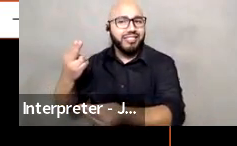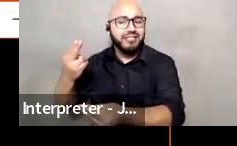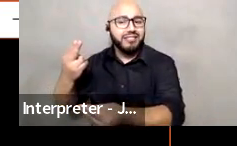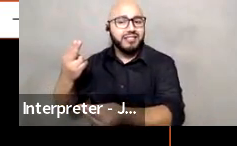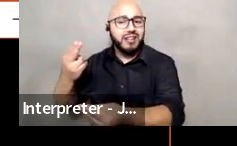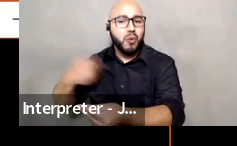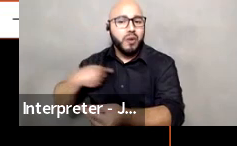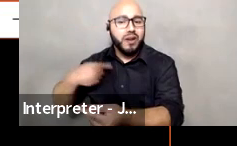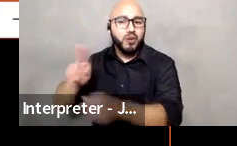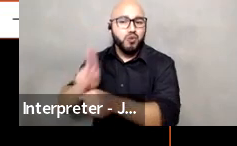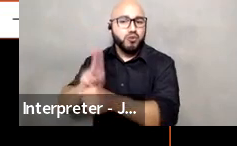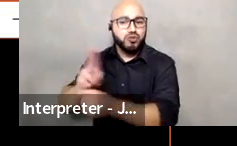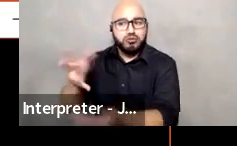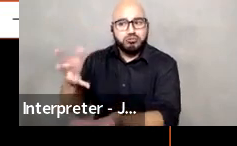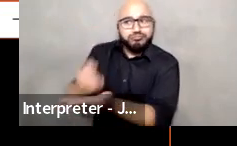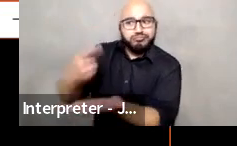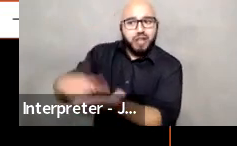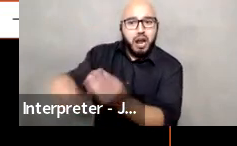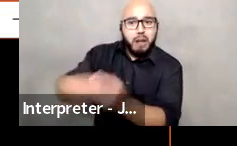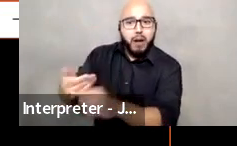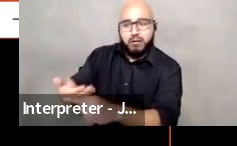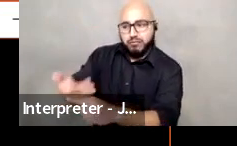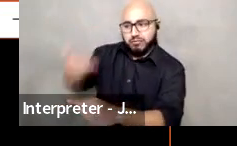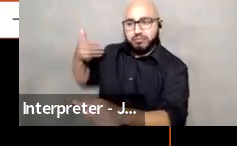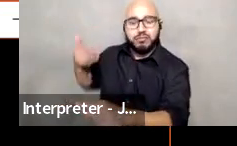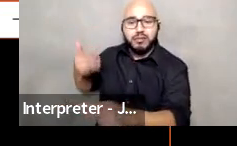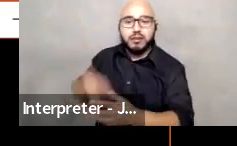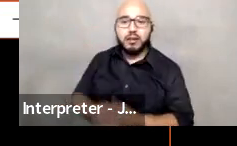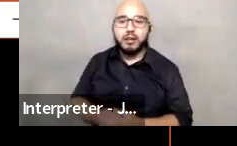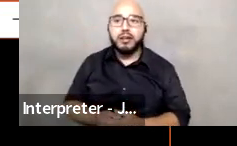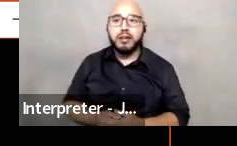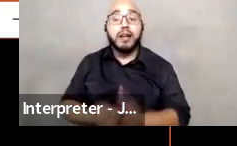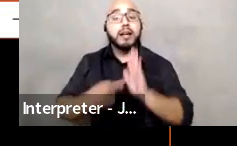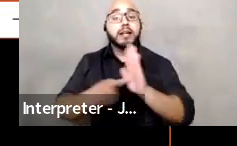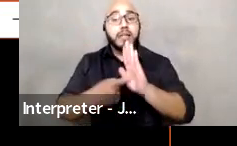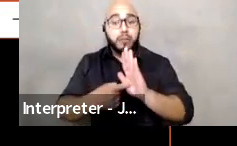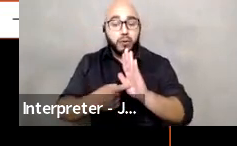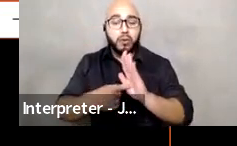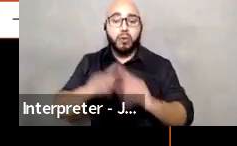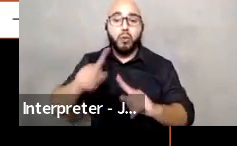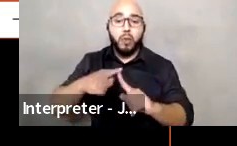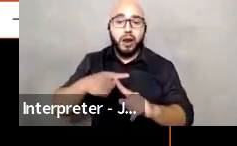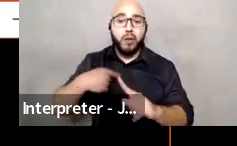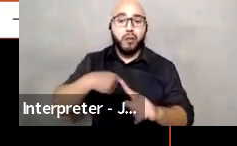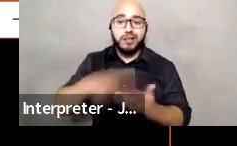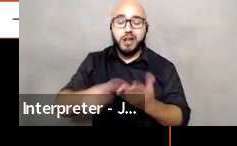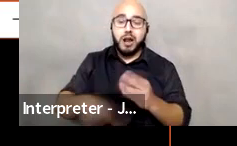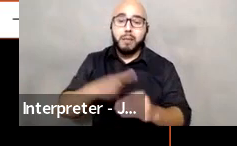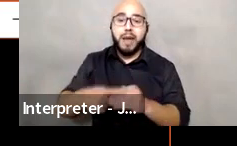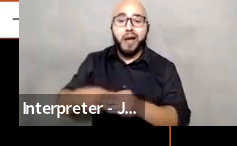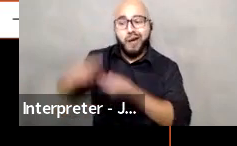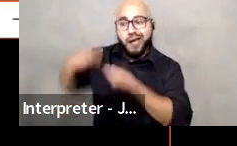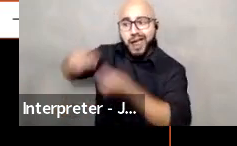Our heritage is when we when we talk. About about. Heritage. We're talking. About building a.